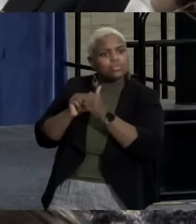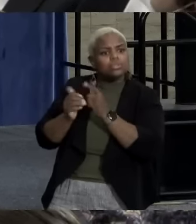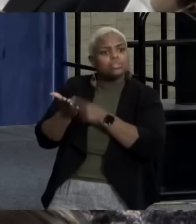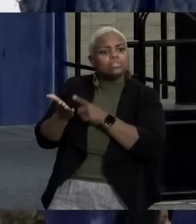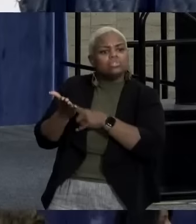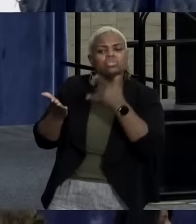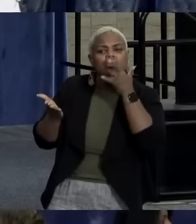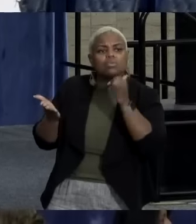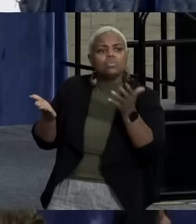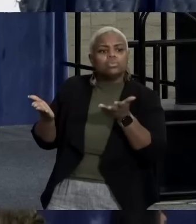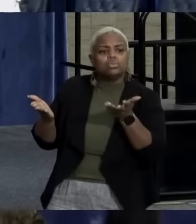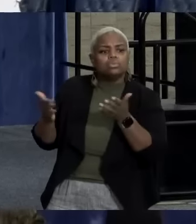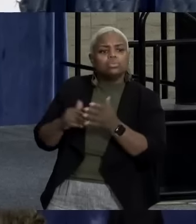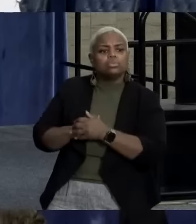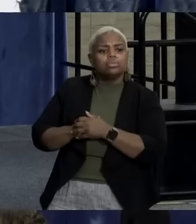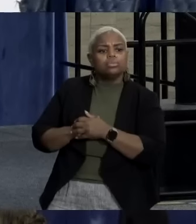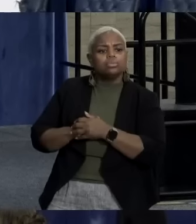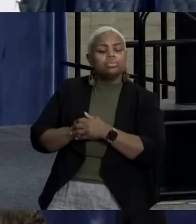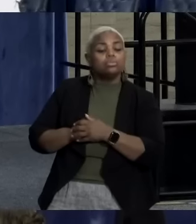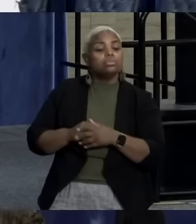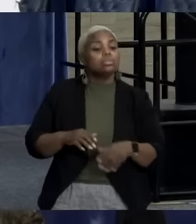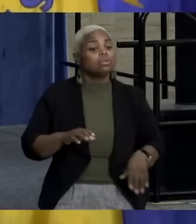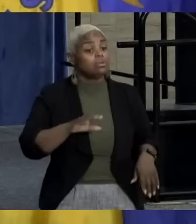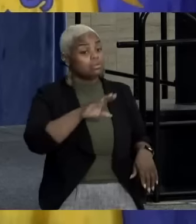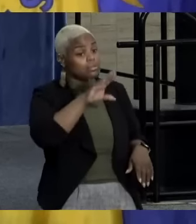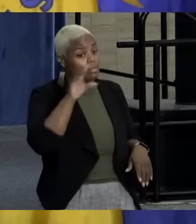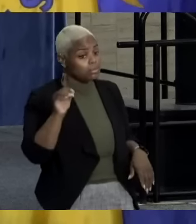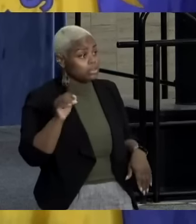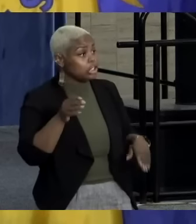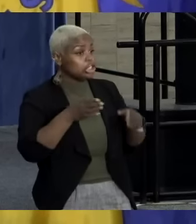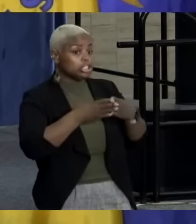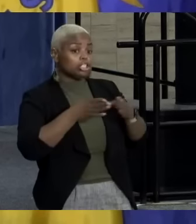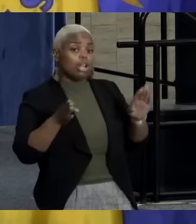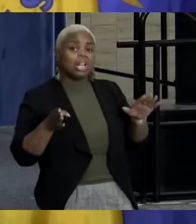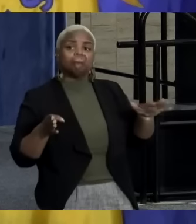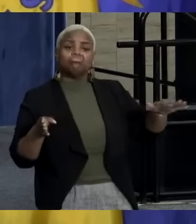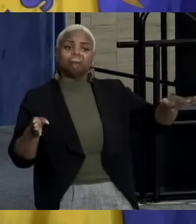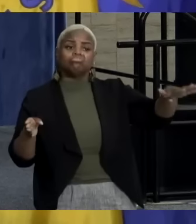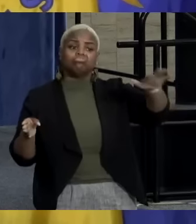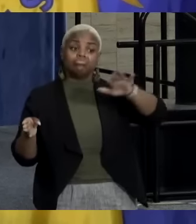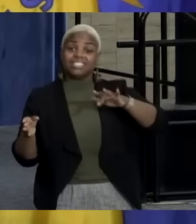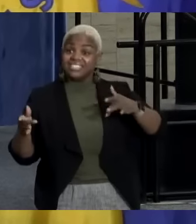Marty Makary: The companies are, generally speaking, very excited when the FDA tells them,